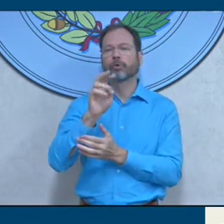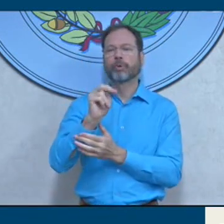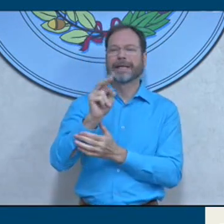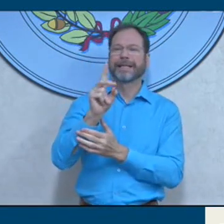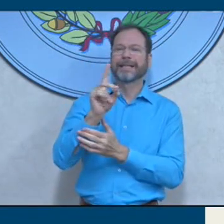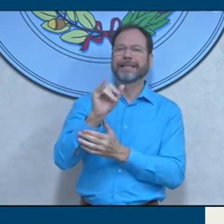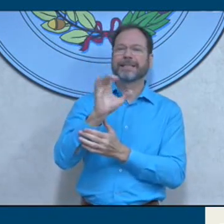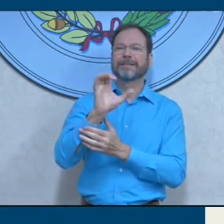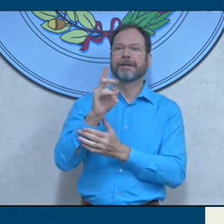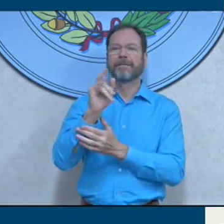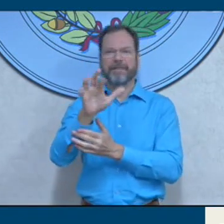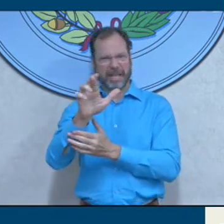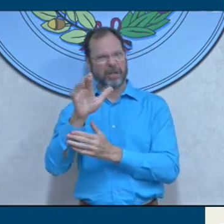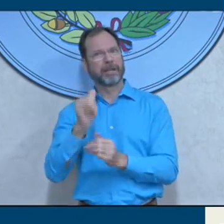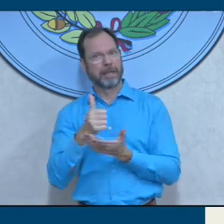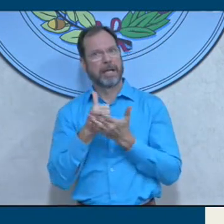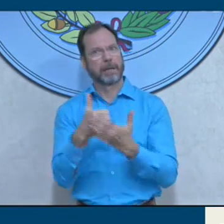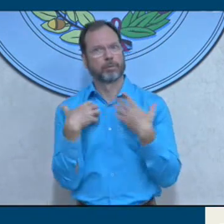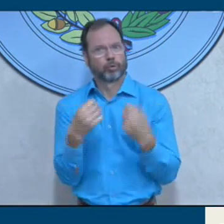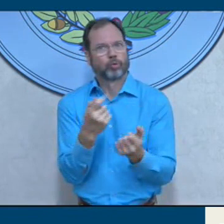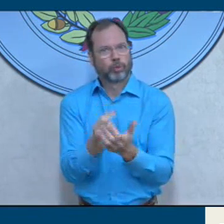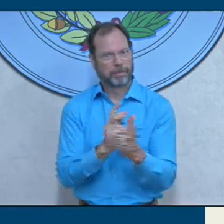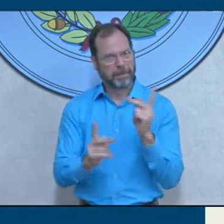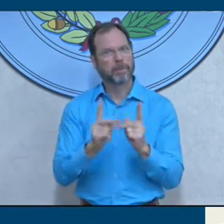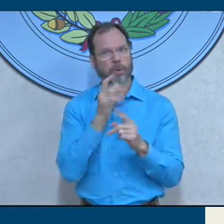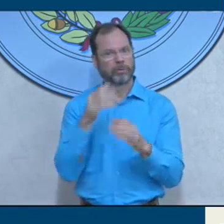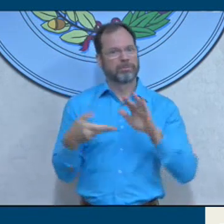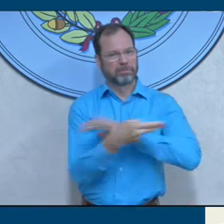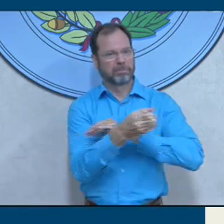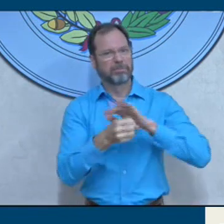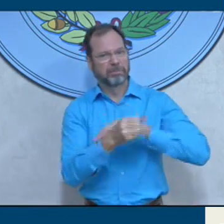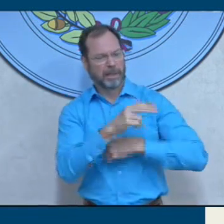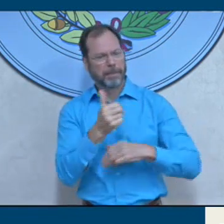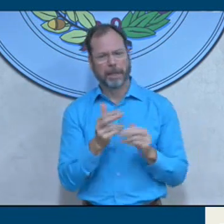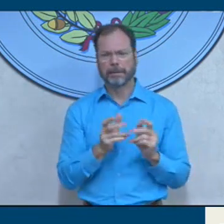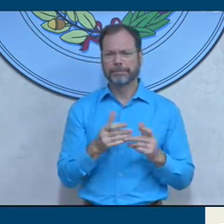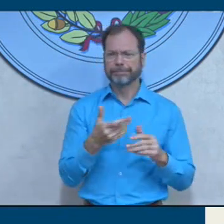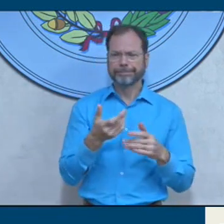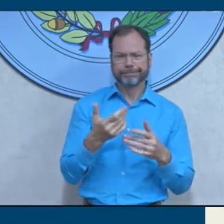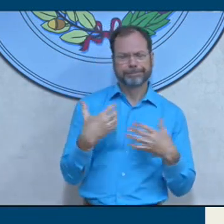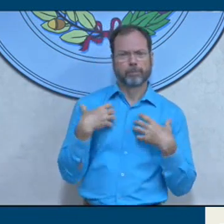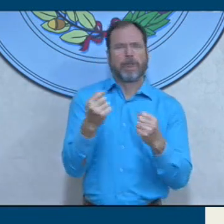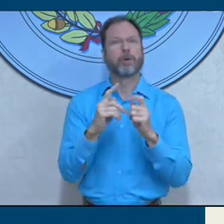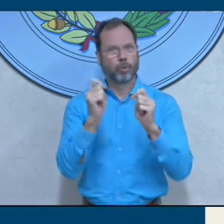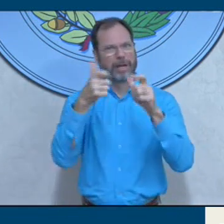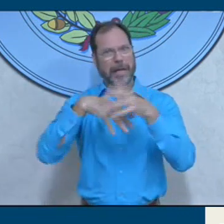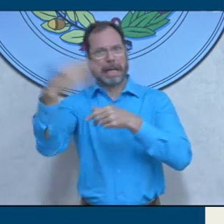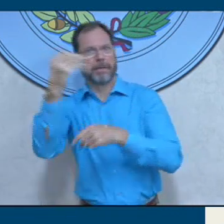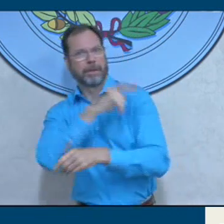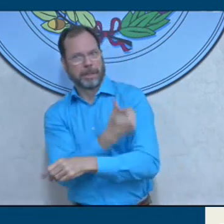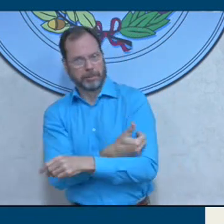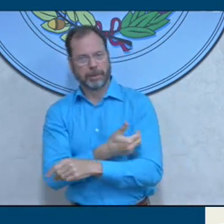THEY DID JUST A COUPLE MONTHS AGO. TUESDAY HAVE SO NEW DRUGS LIKE RIM DISAPPEAR. THEY'RE